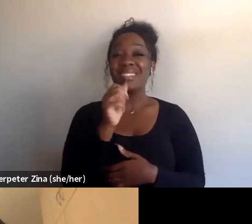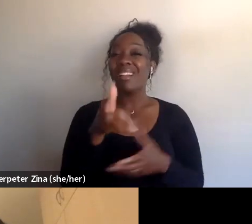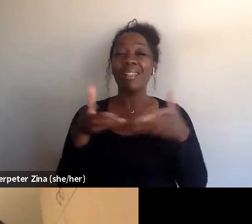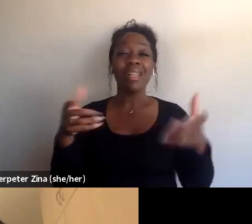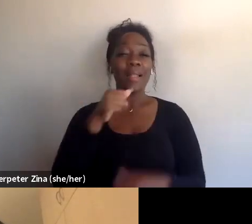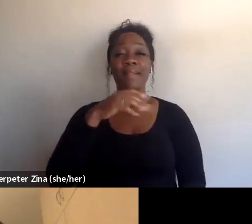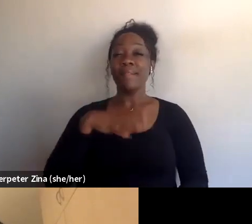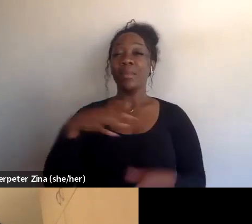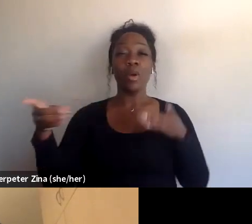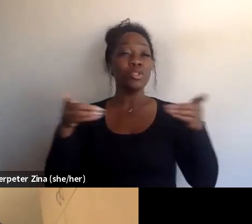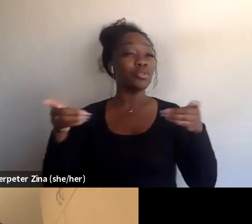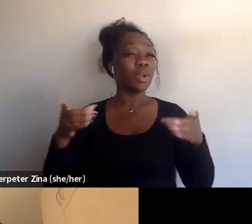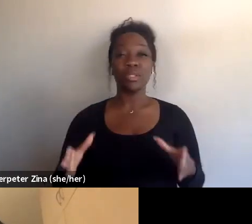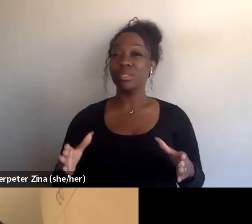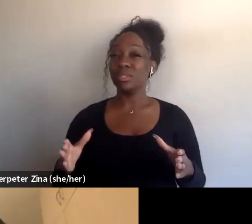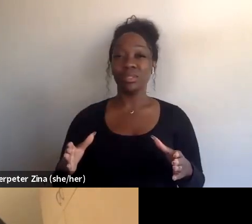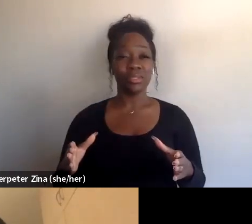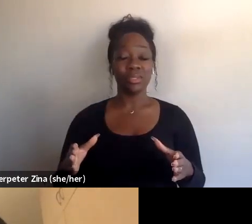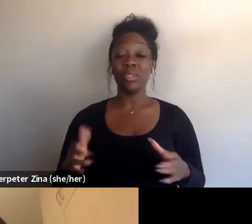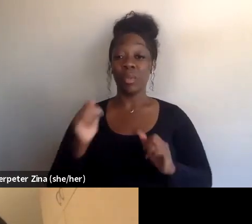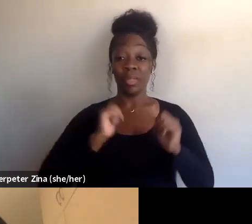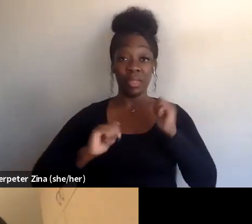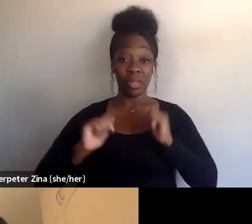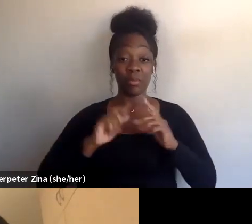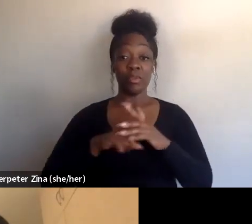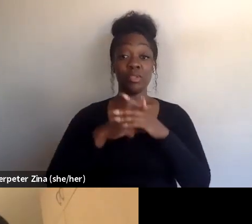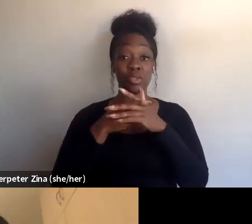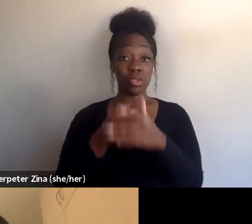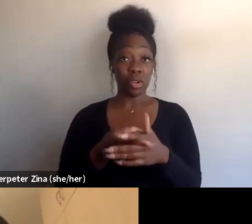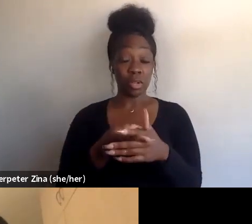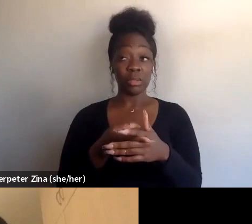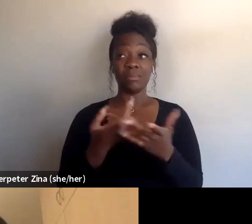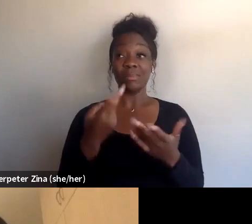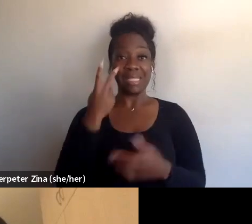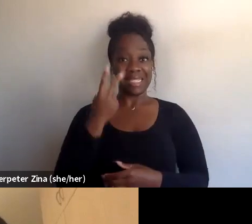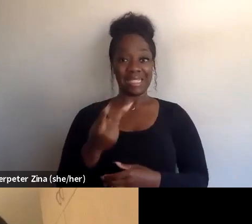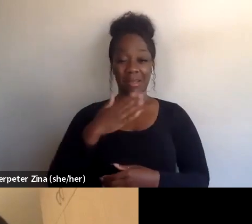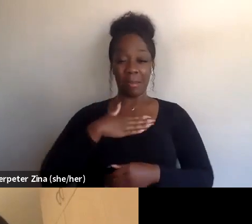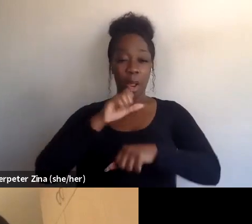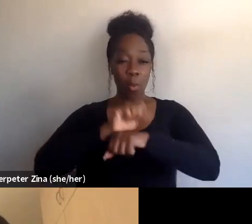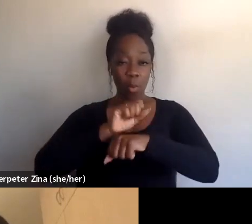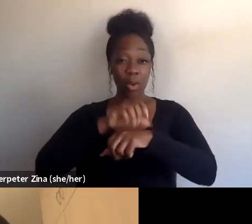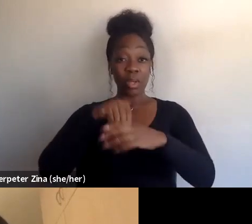as soon as the theater started to see my work at school there was a huge interest